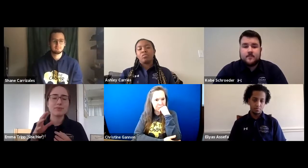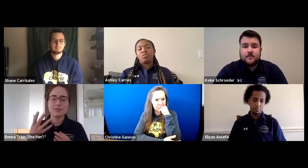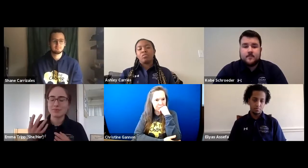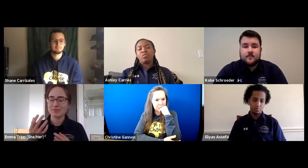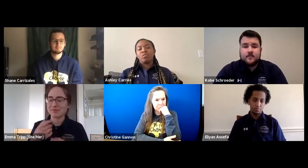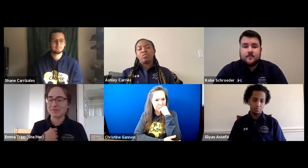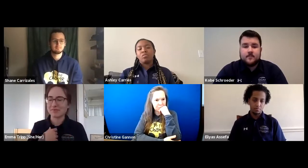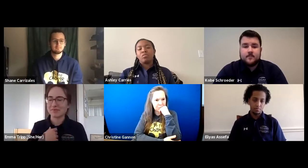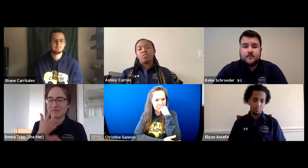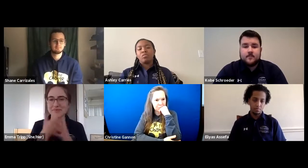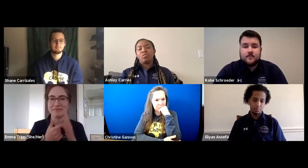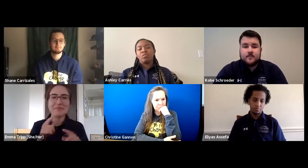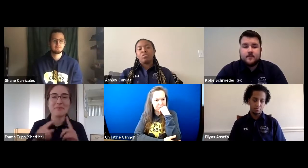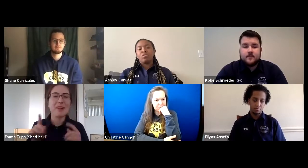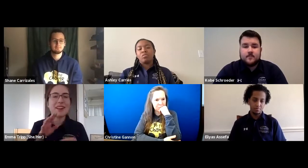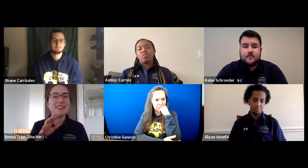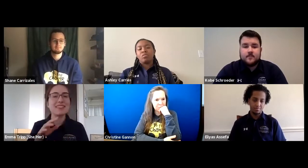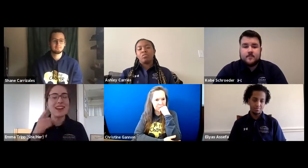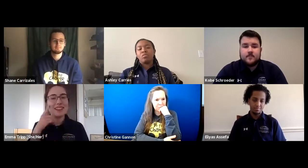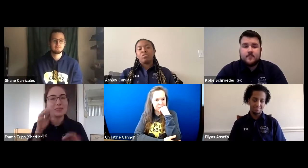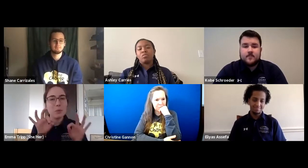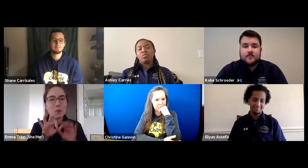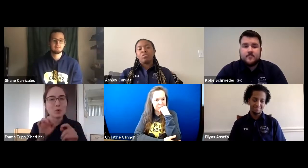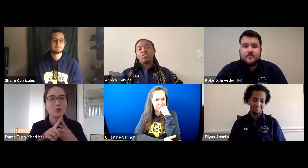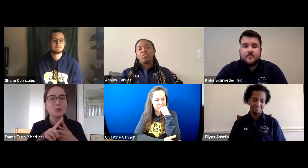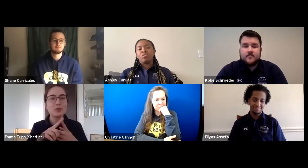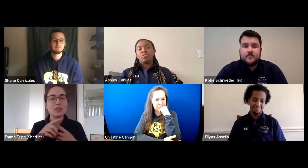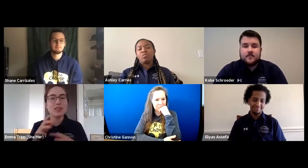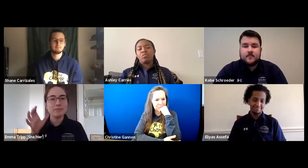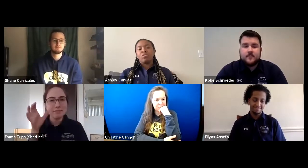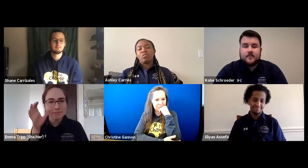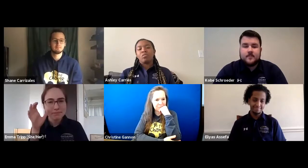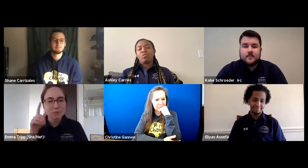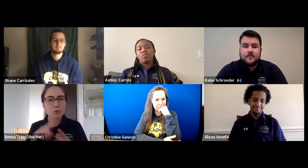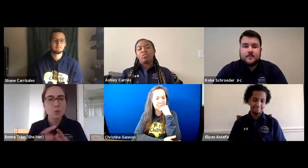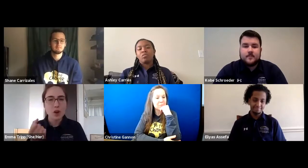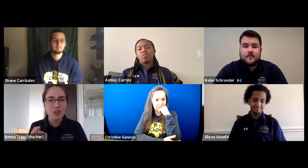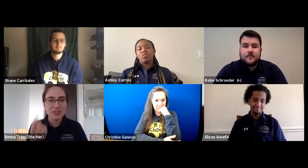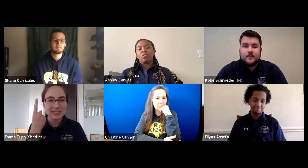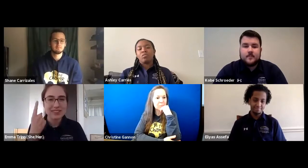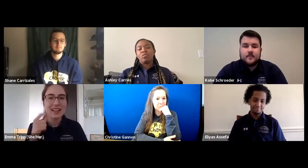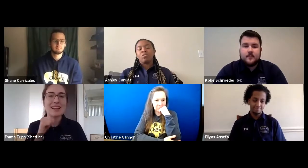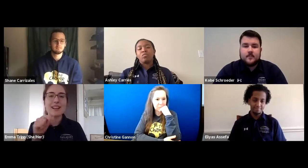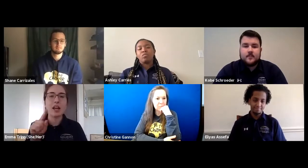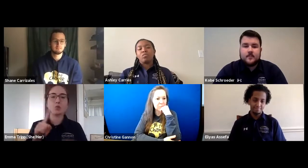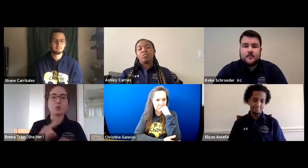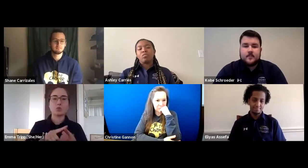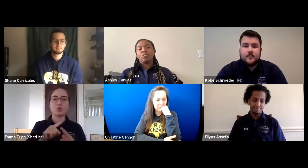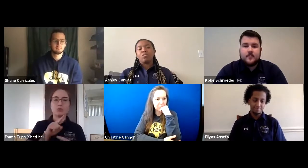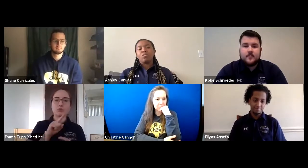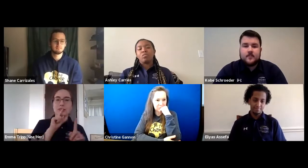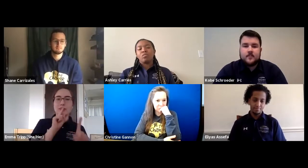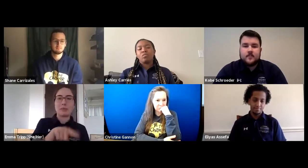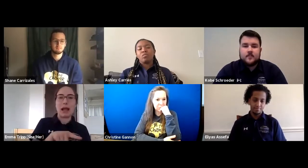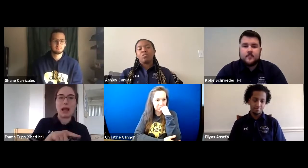I just forgot what I was gonna say, but I think it’s important to listen. Not listening just to respond,